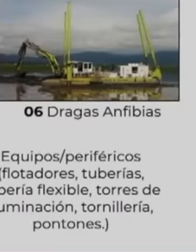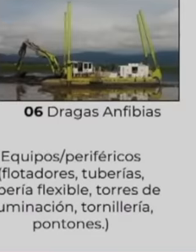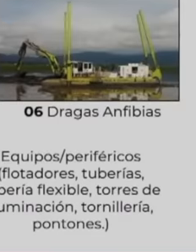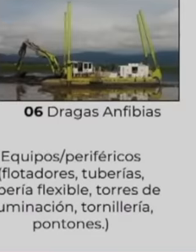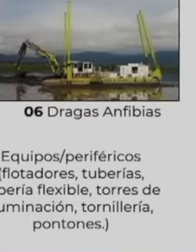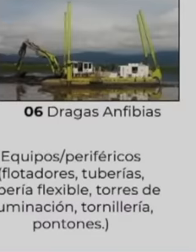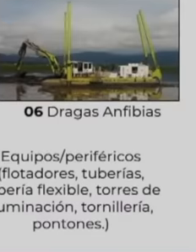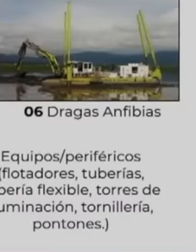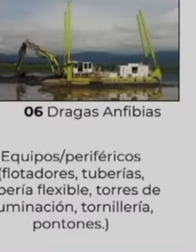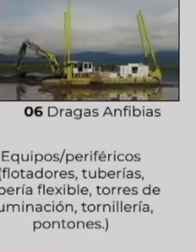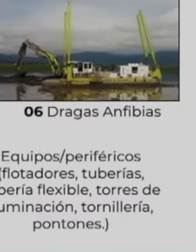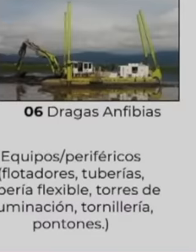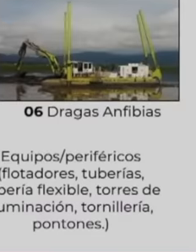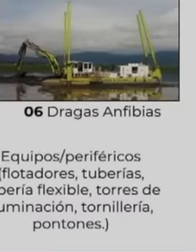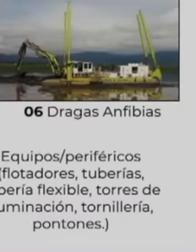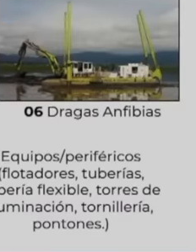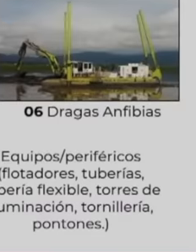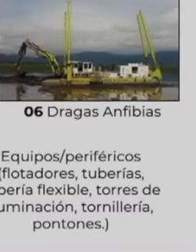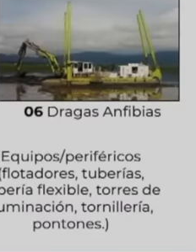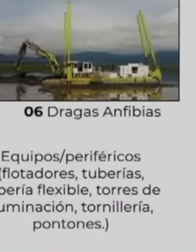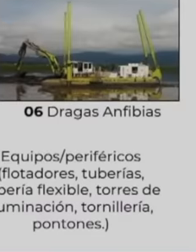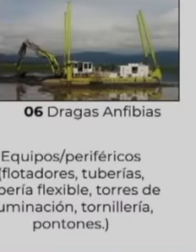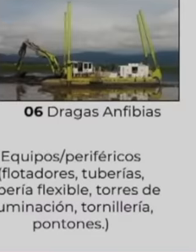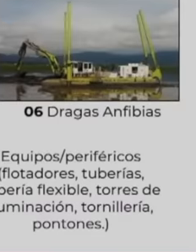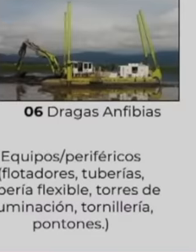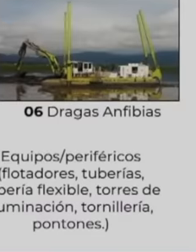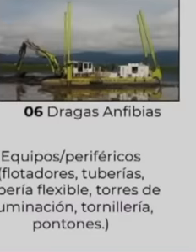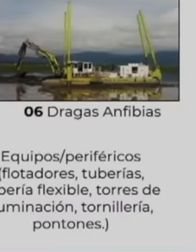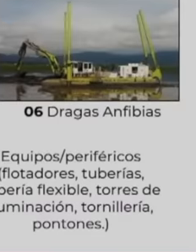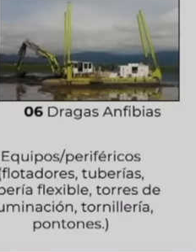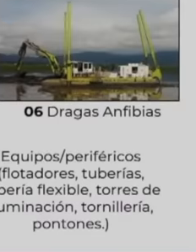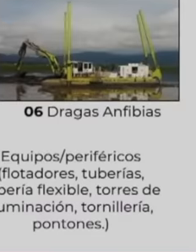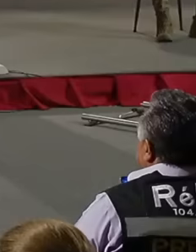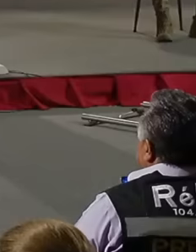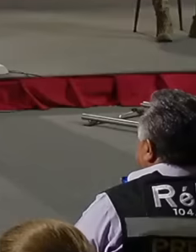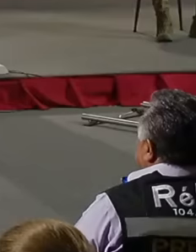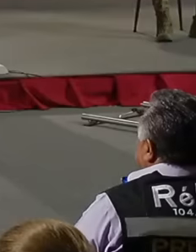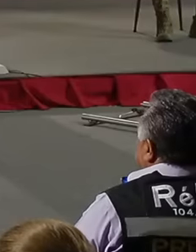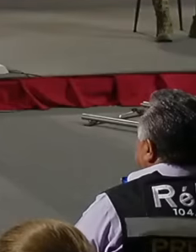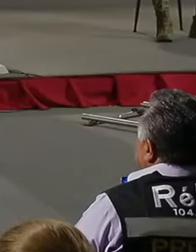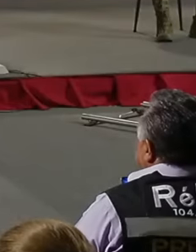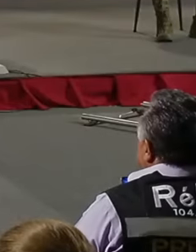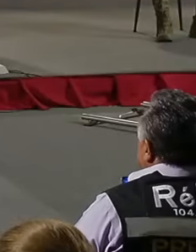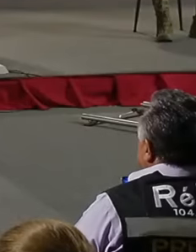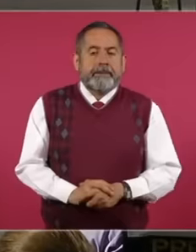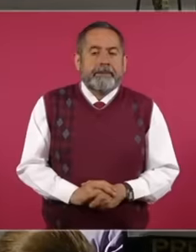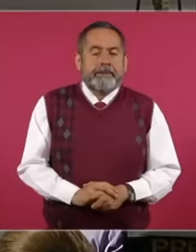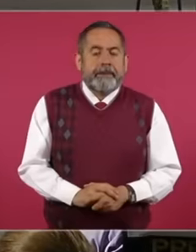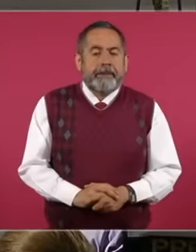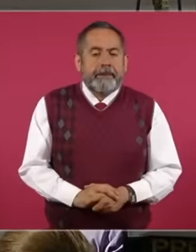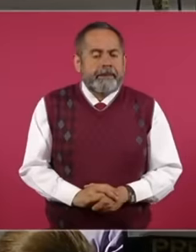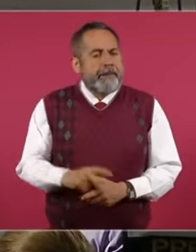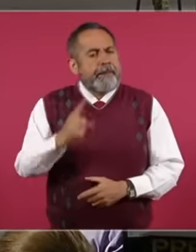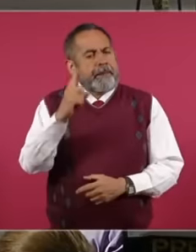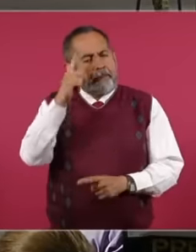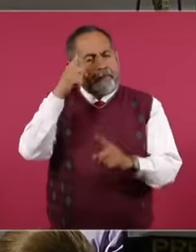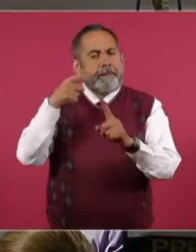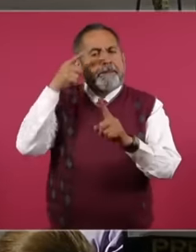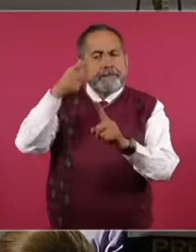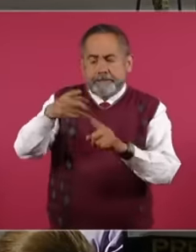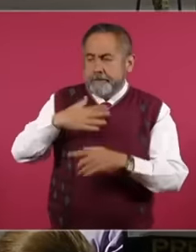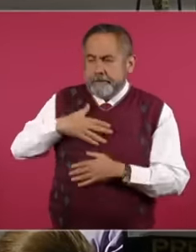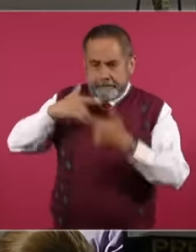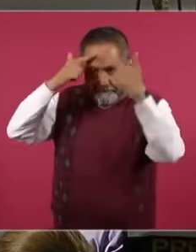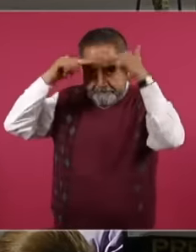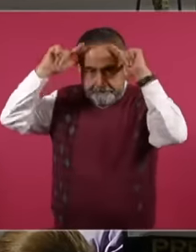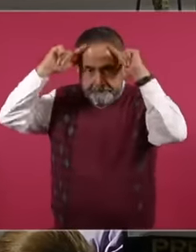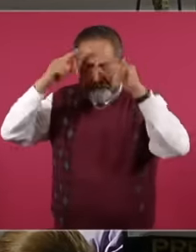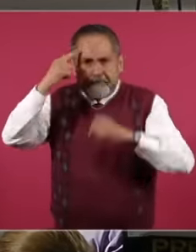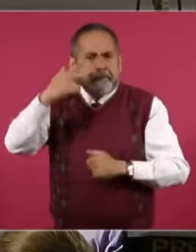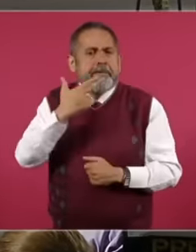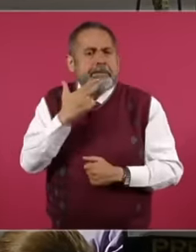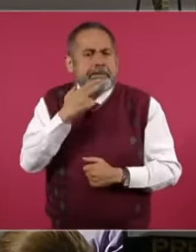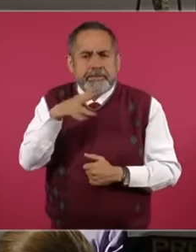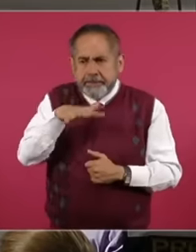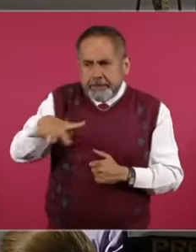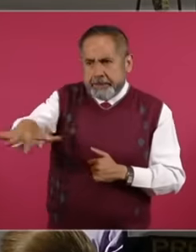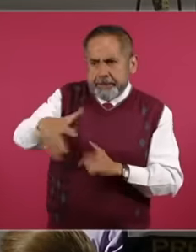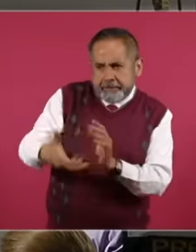eh eh one of the functions that the Navy has is to support and attend to all this dredging and we want